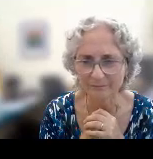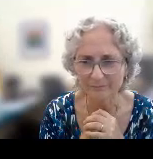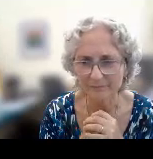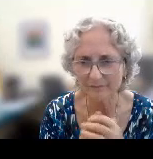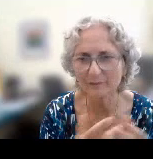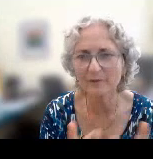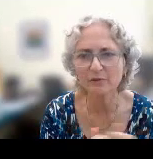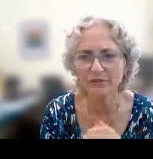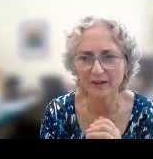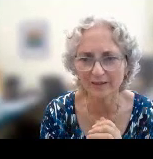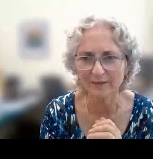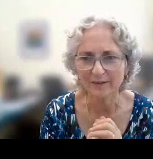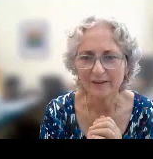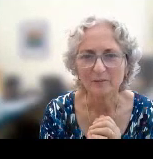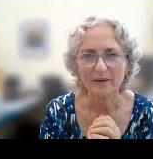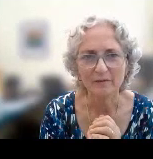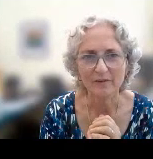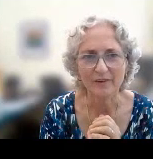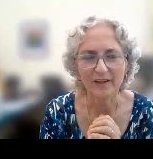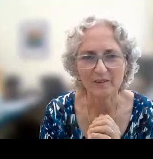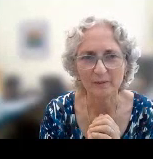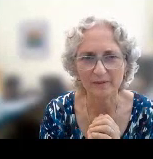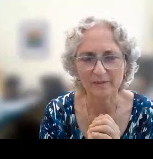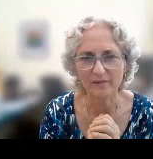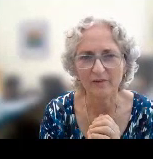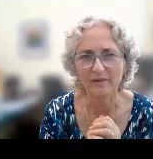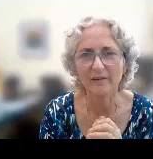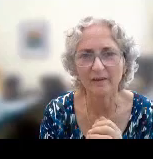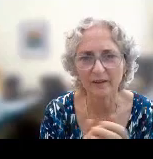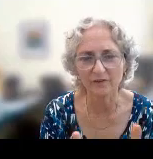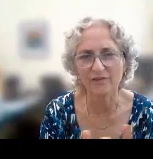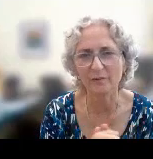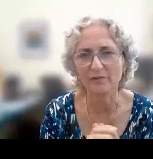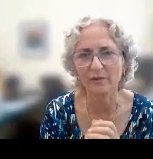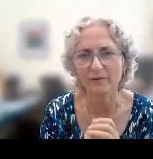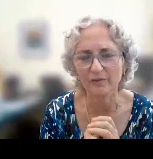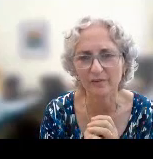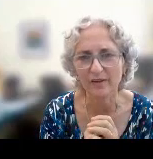I mean, for a start, biodiversity underpins ecosystem services.